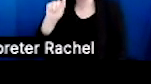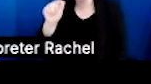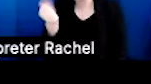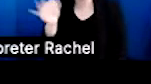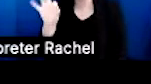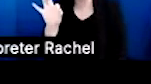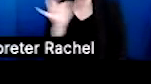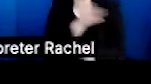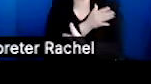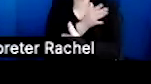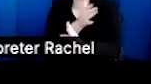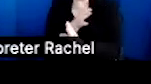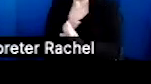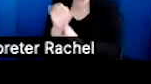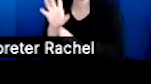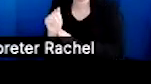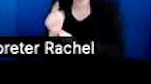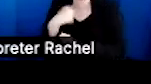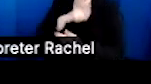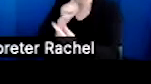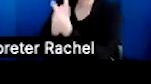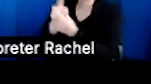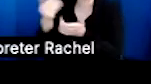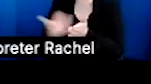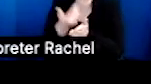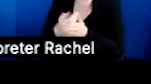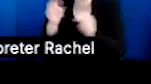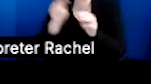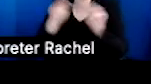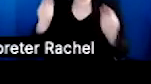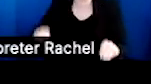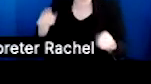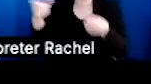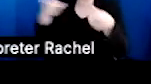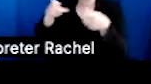year, we met with New Museum management and their lawyer regularly to negotiate our first contract.